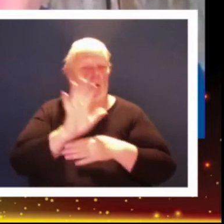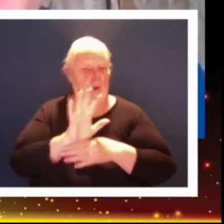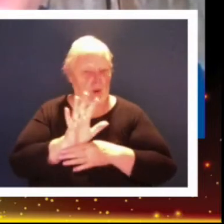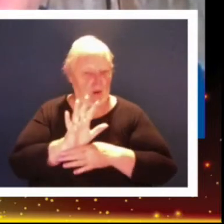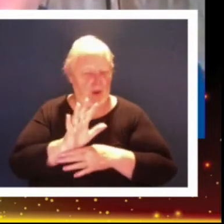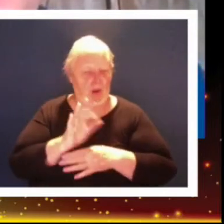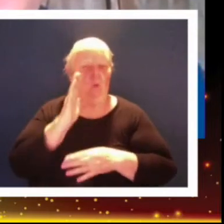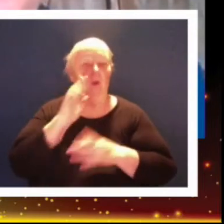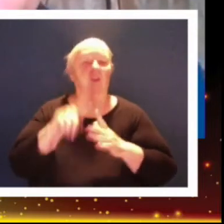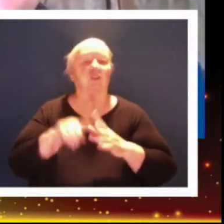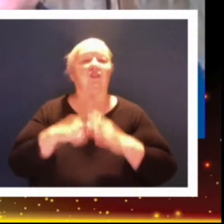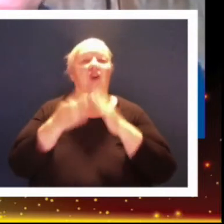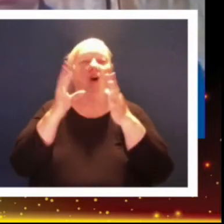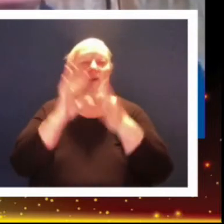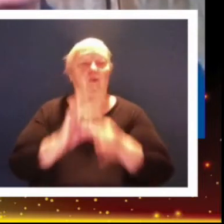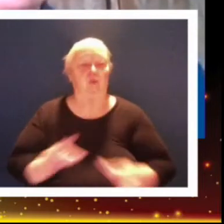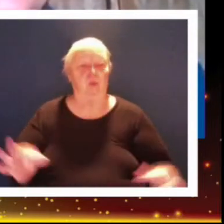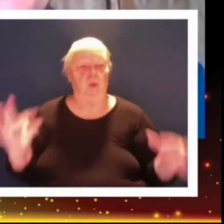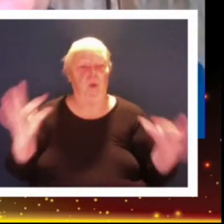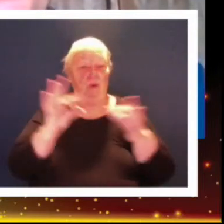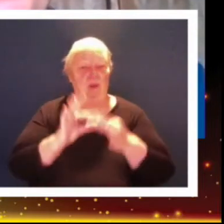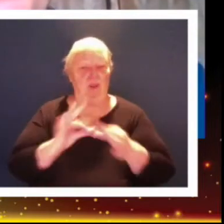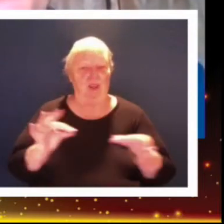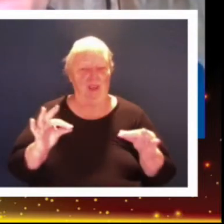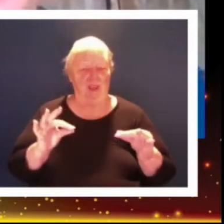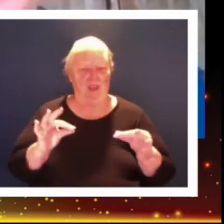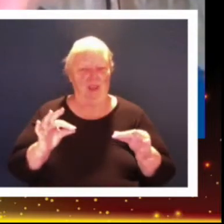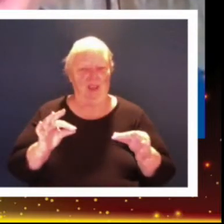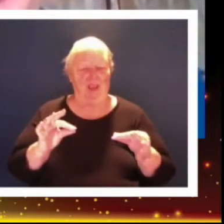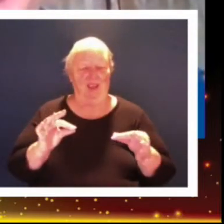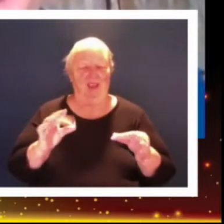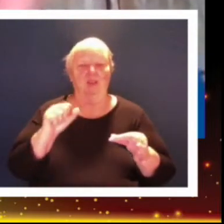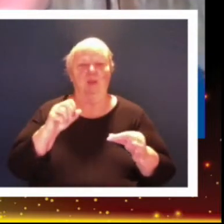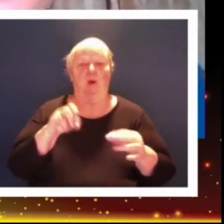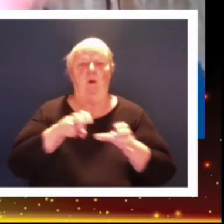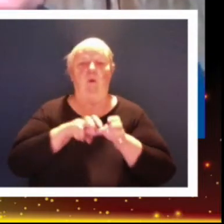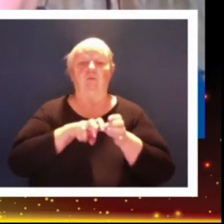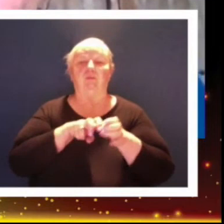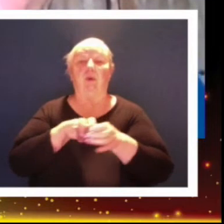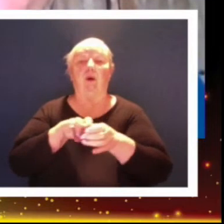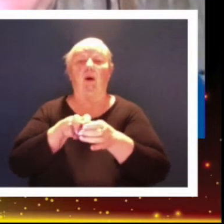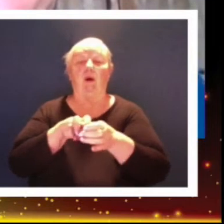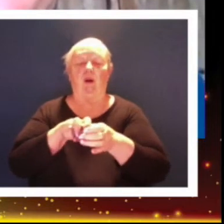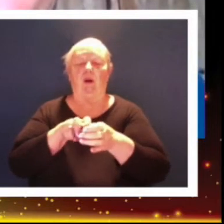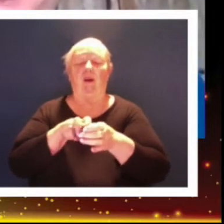So, please unfasten your seat belts, relax, and enjoy this talk from Anna Choi.